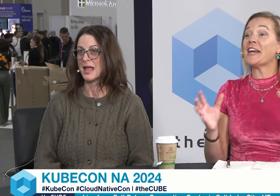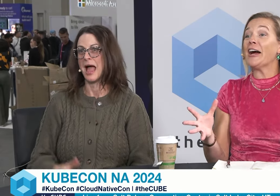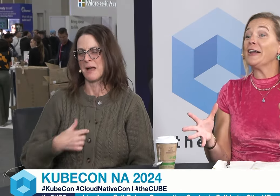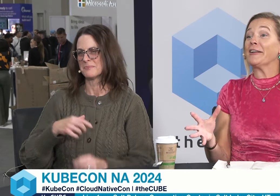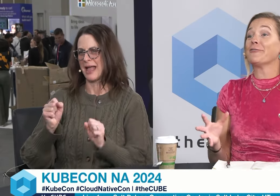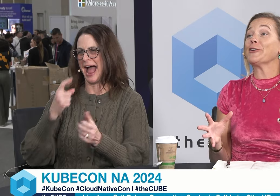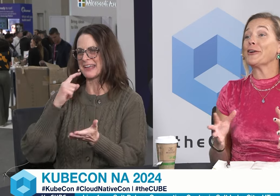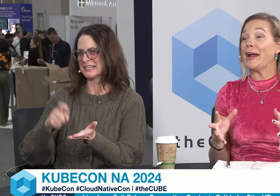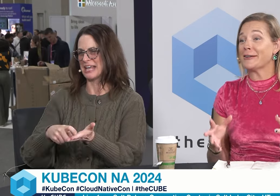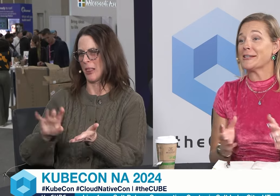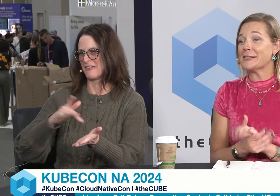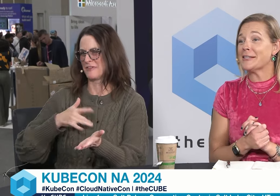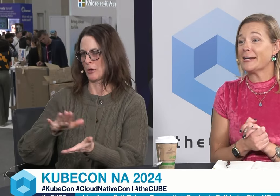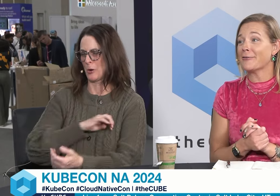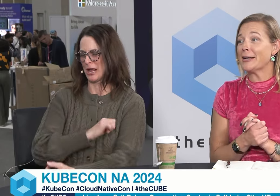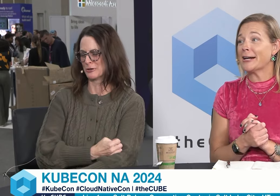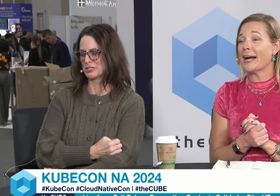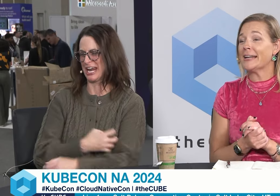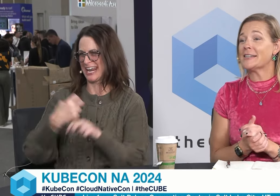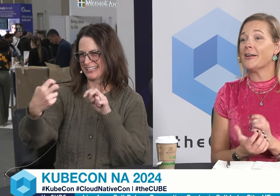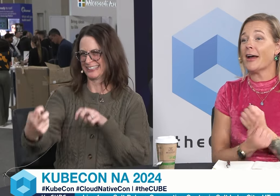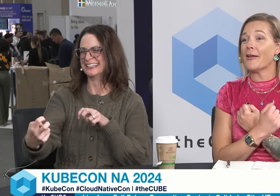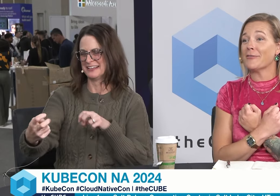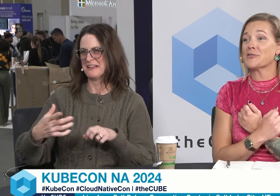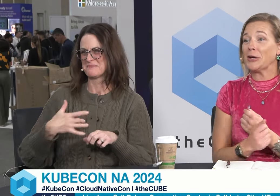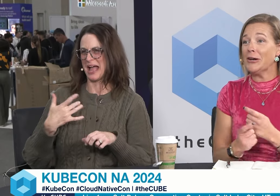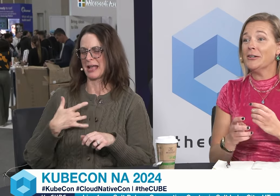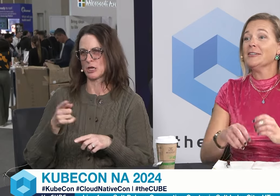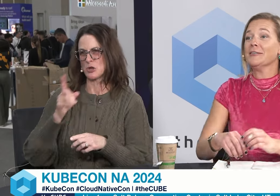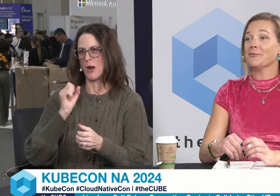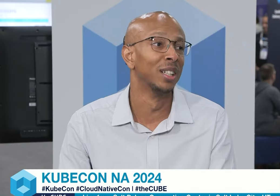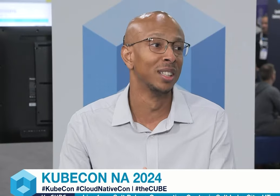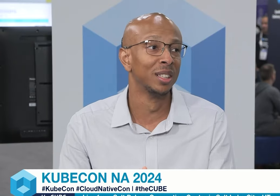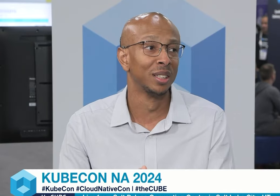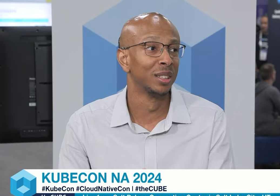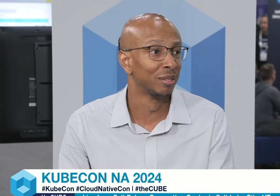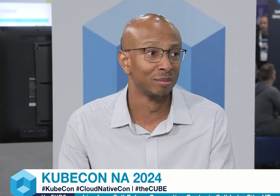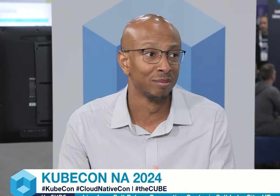I can tell and feel your energy just sitting over here. I can tell that love is real. Very real.